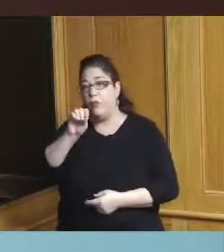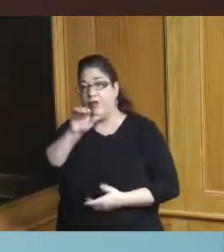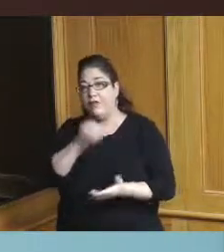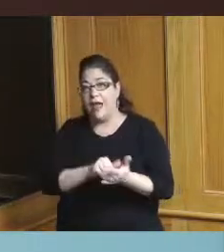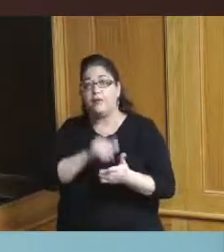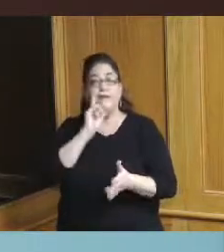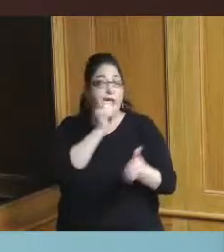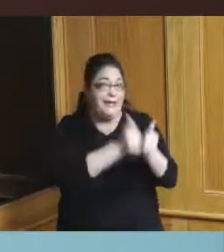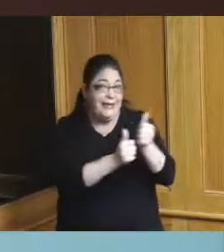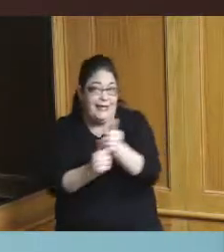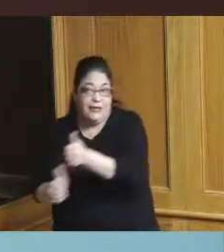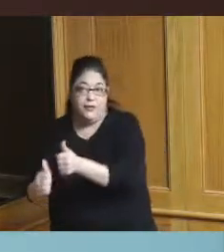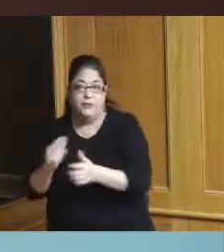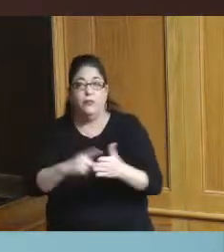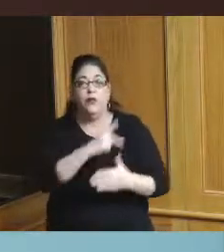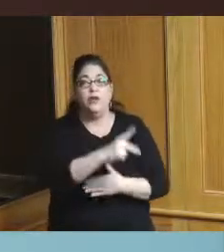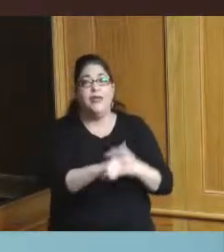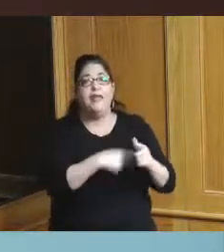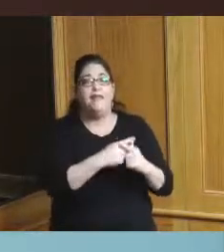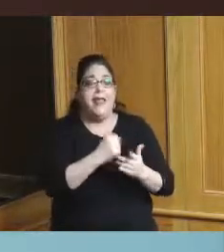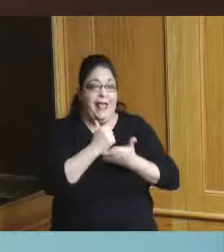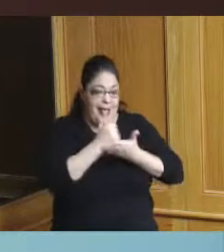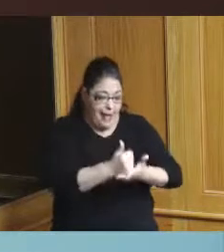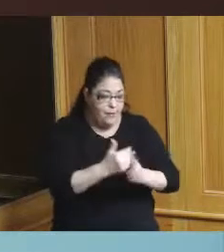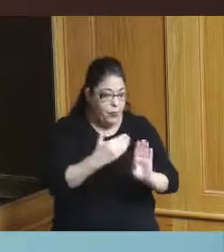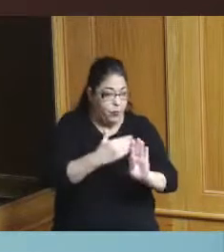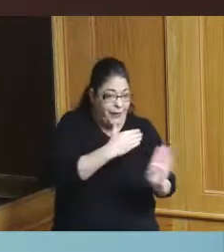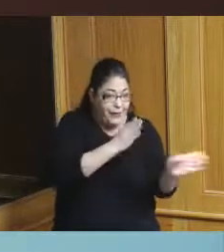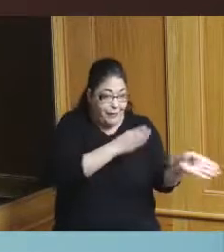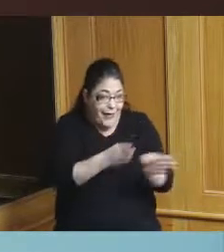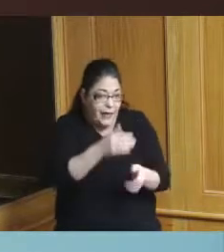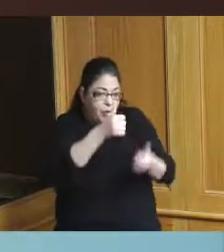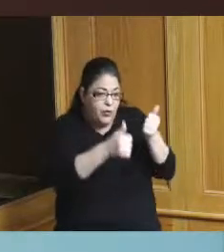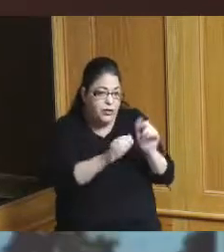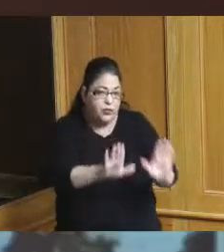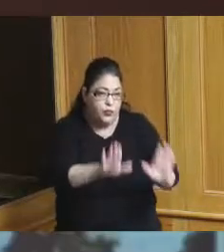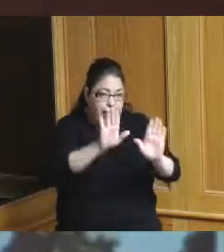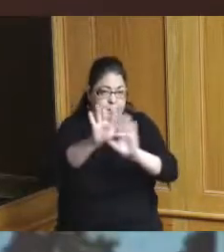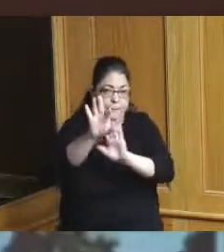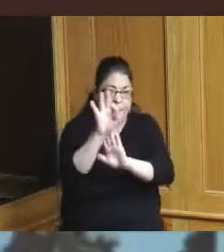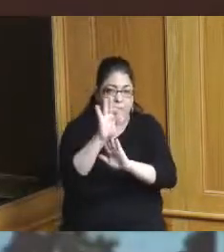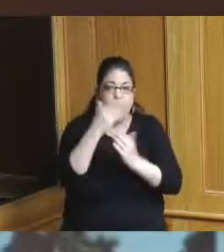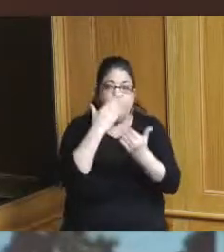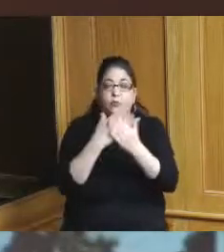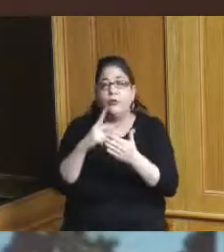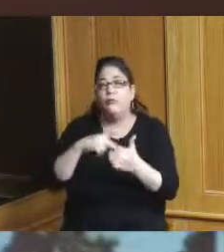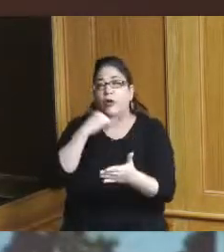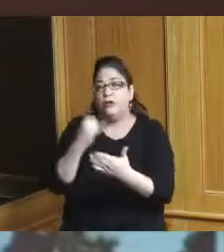help do some of the pre-planning to identify great projects for the future here's a sample